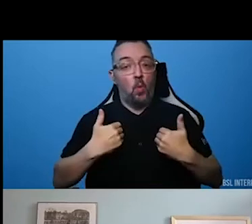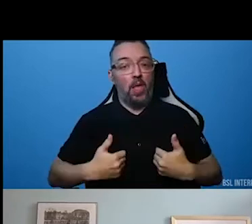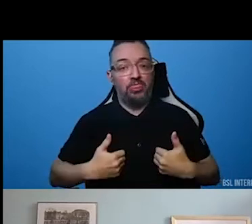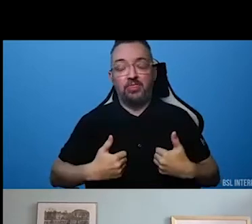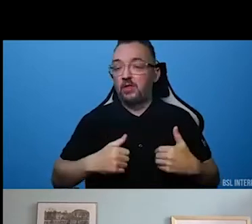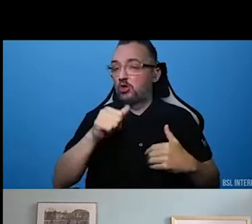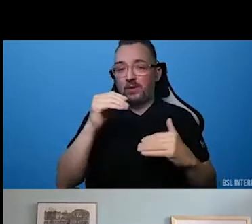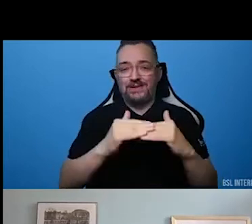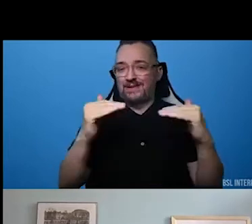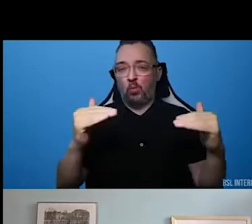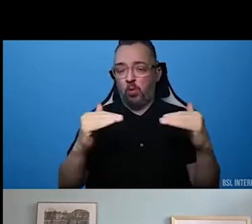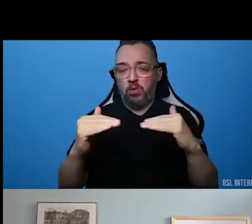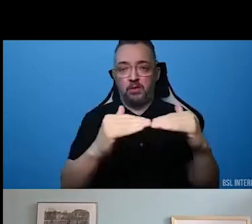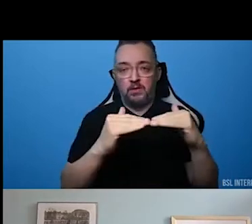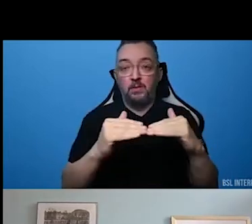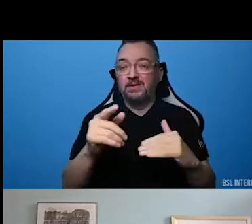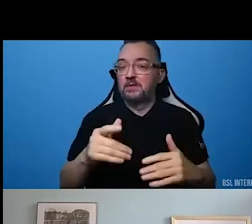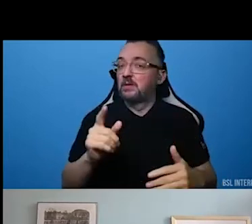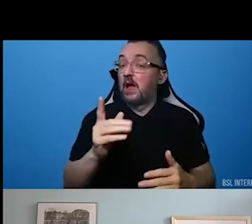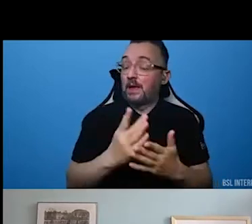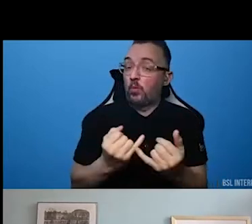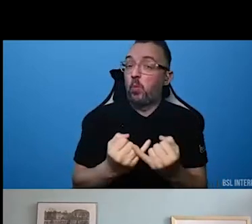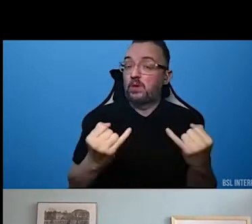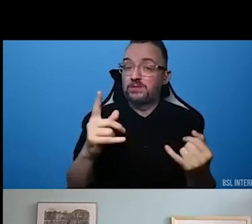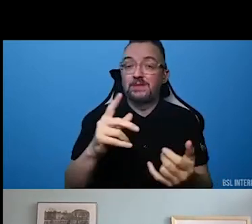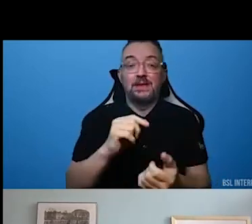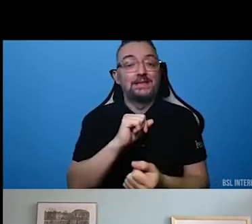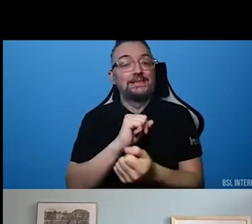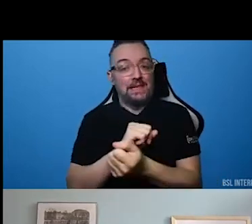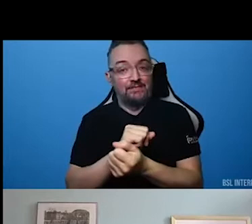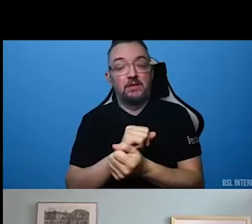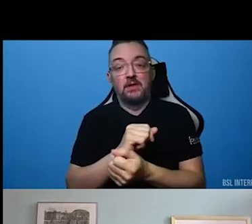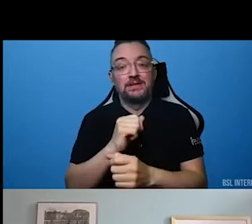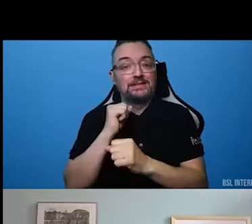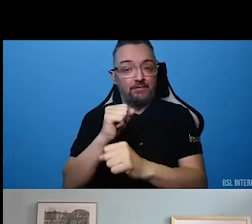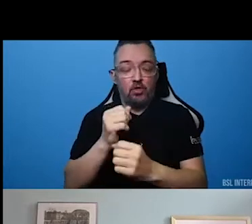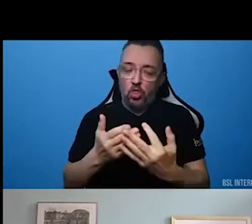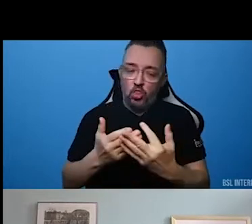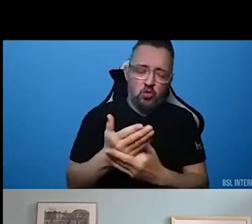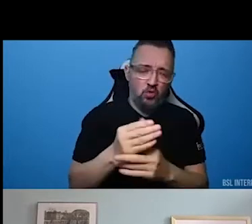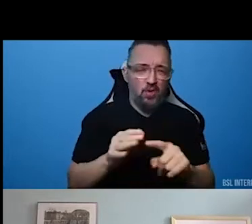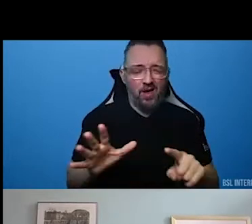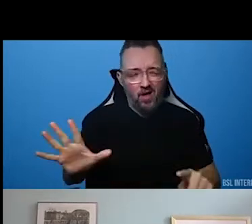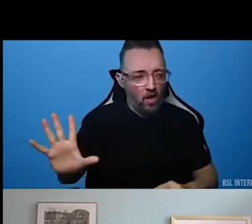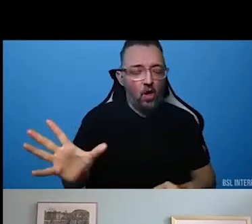However it's more insidious than that and slavery seeped through every corner of national life.